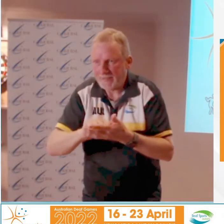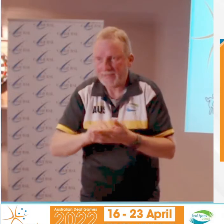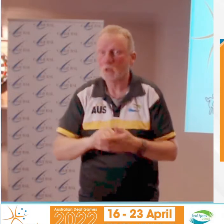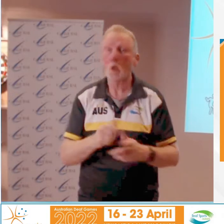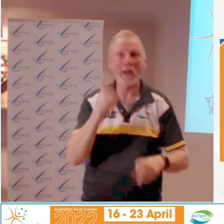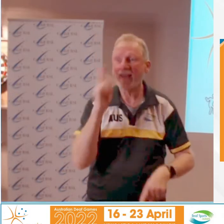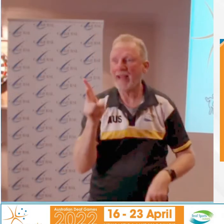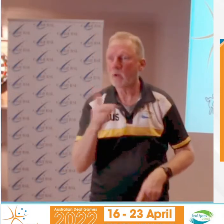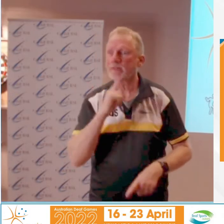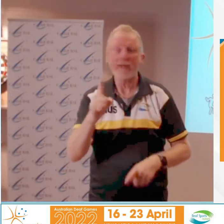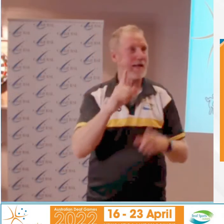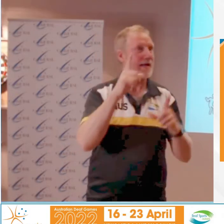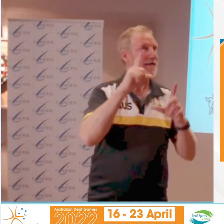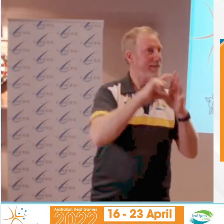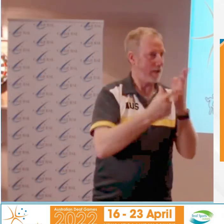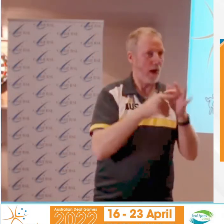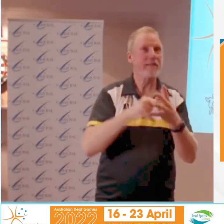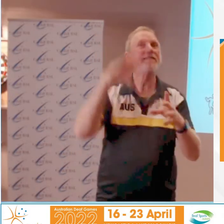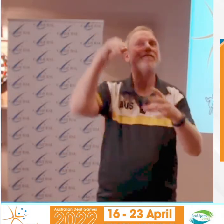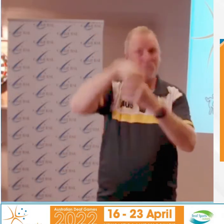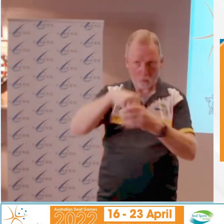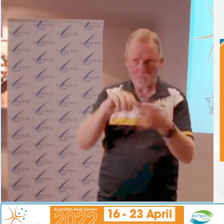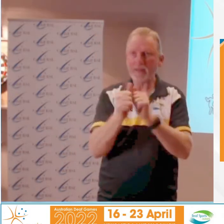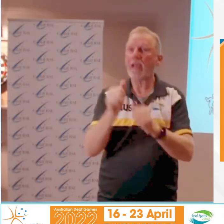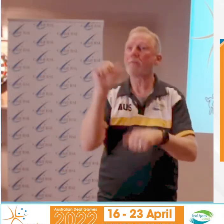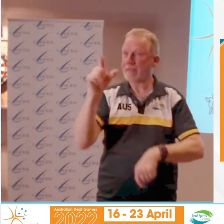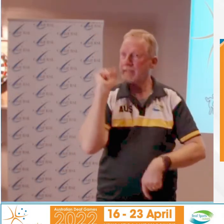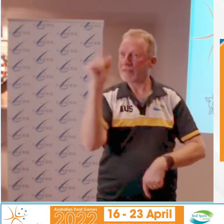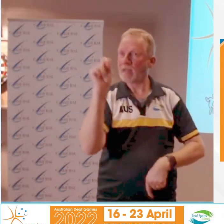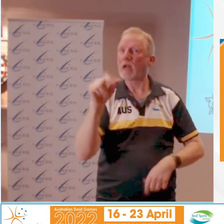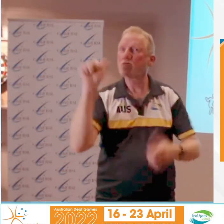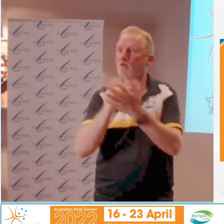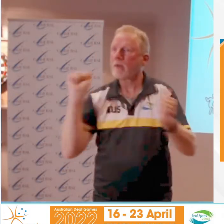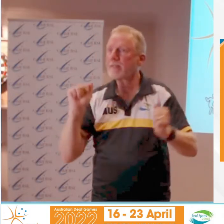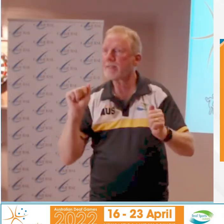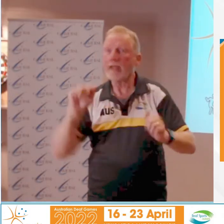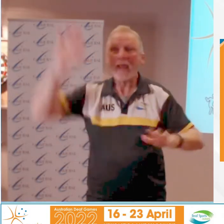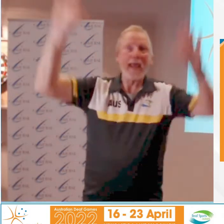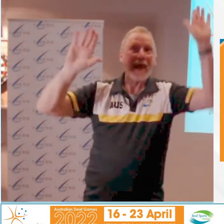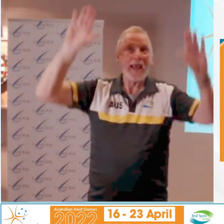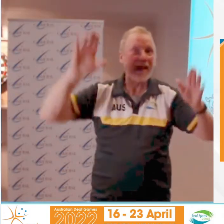so my apologies that i didn't include that i'll repeat that again done so that's okay